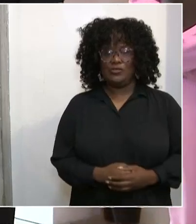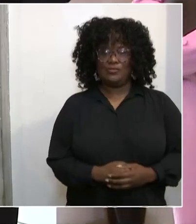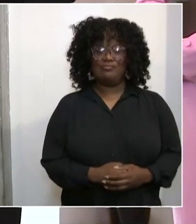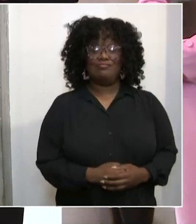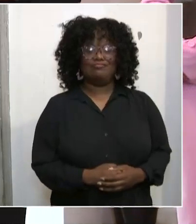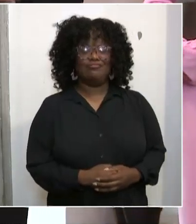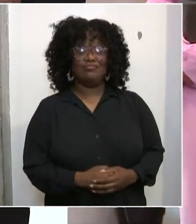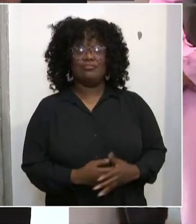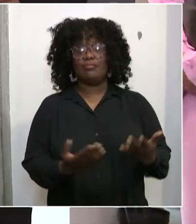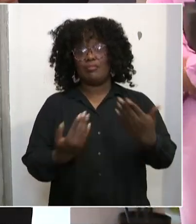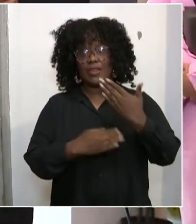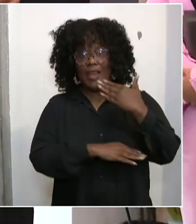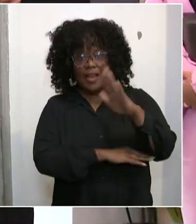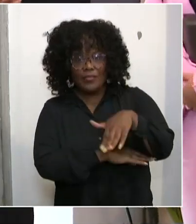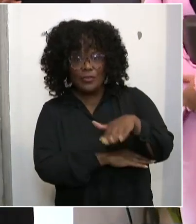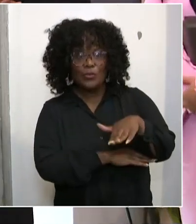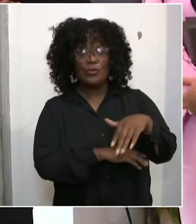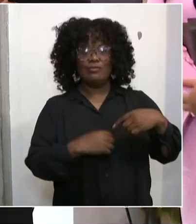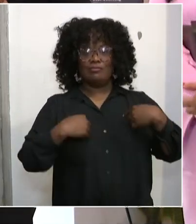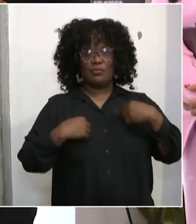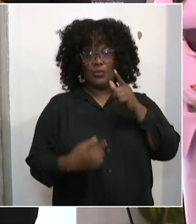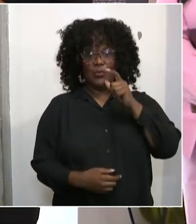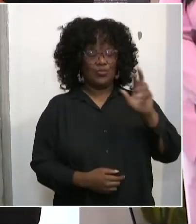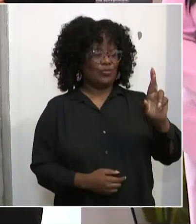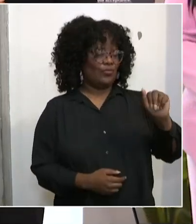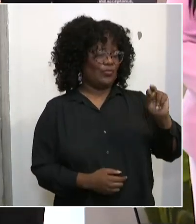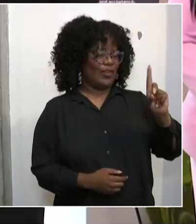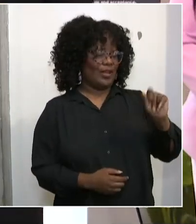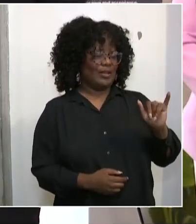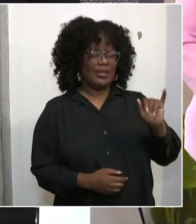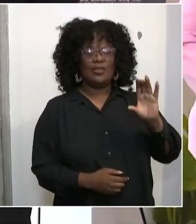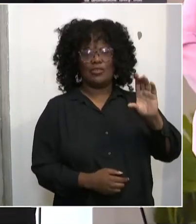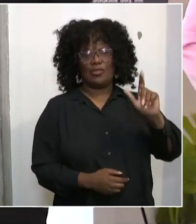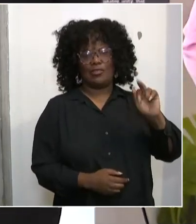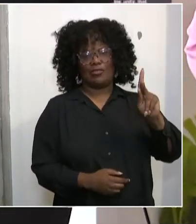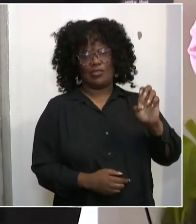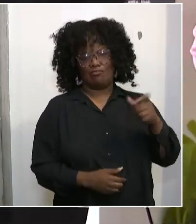Randy Clark here at Metro. Uh, the mayor took some of my thunder, but I'm gonna repeat a couple of things here.